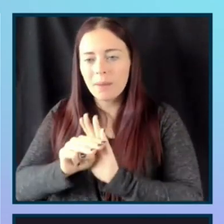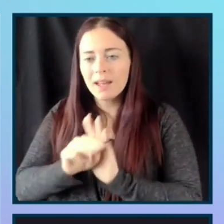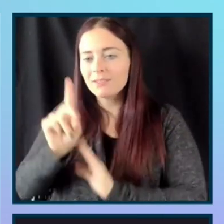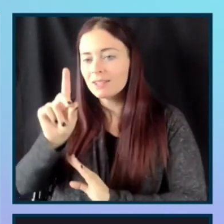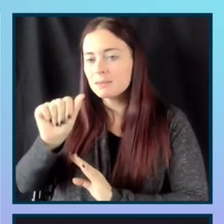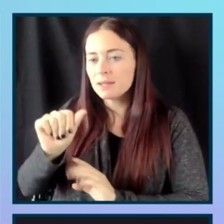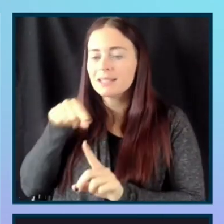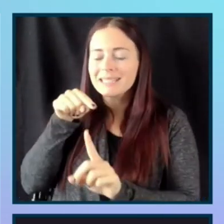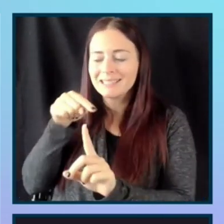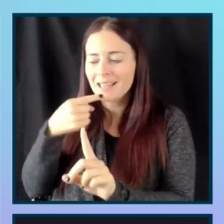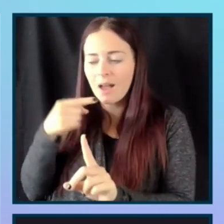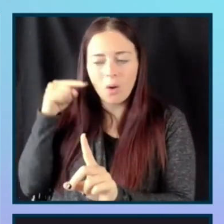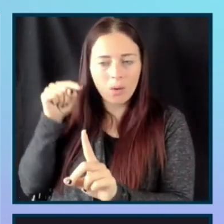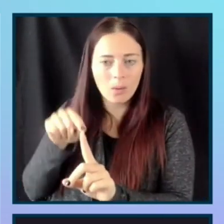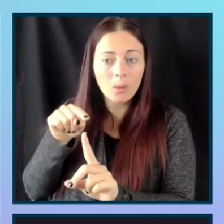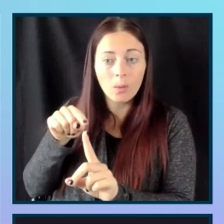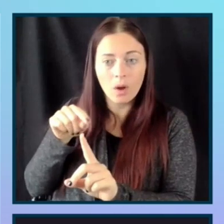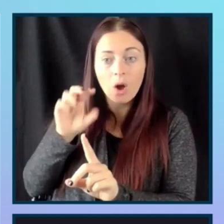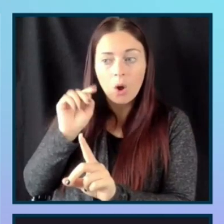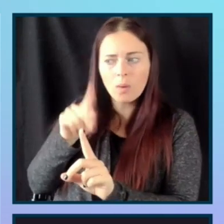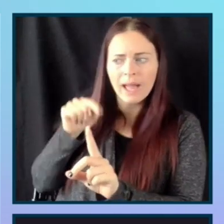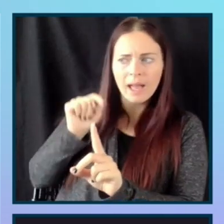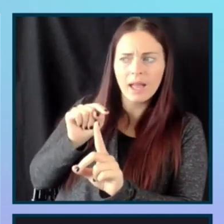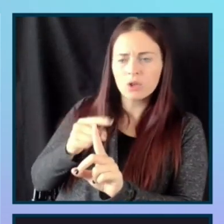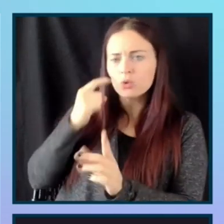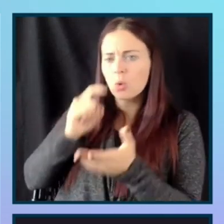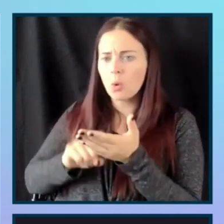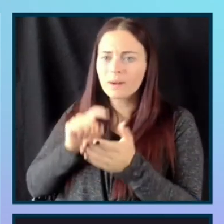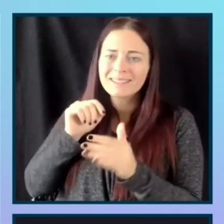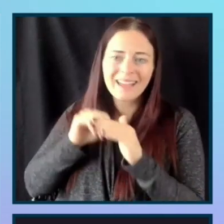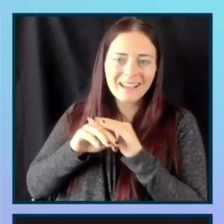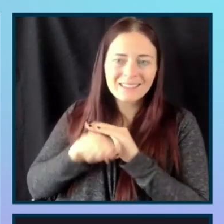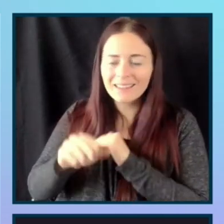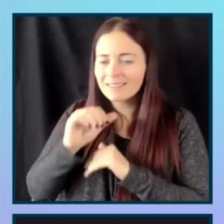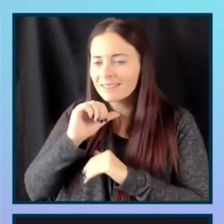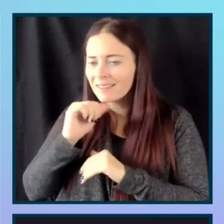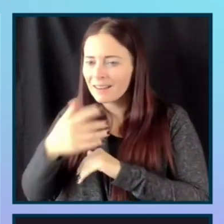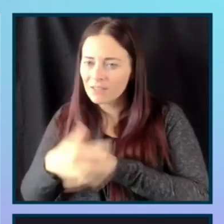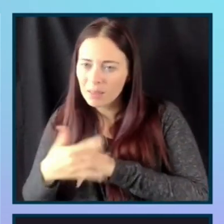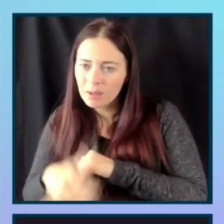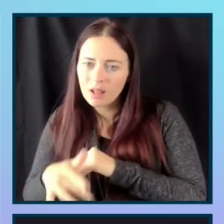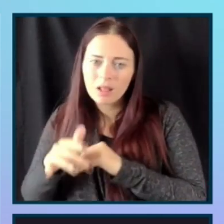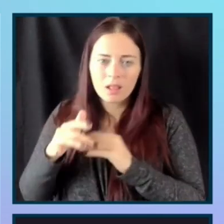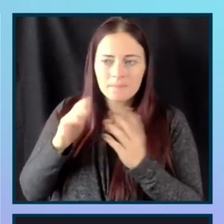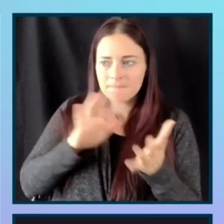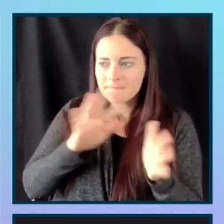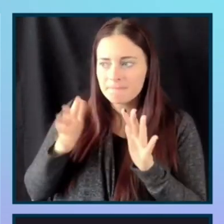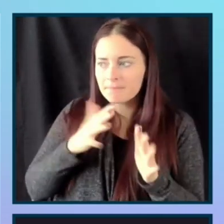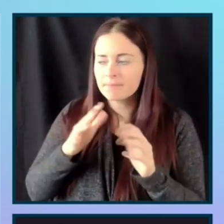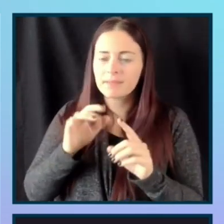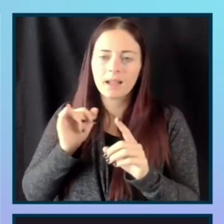Are we looking for the right place to fix? Is it in the right bucket? Is it solving the right problem for the right users?